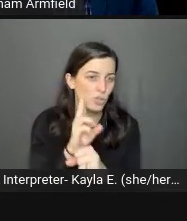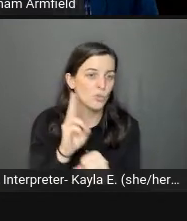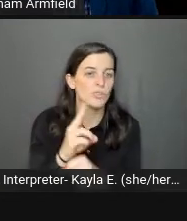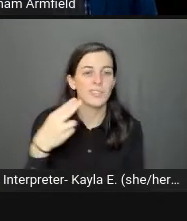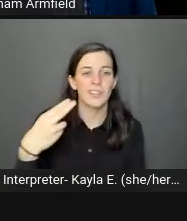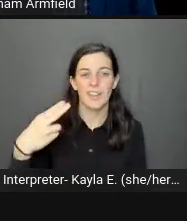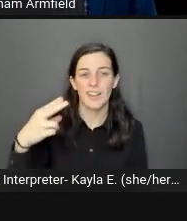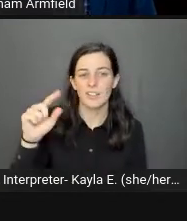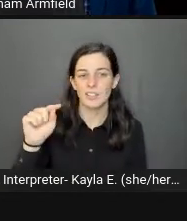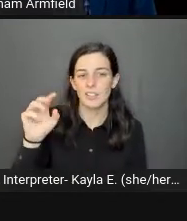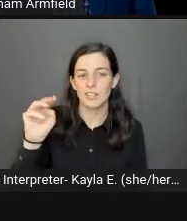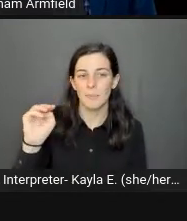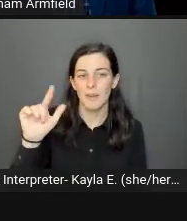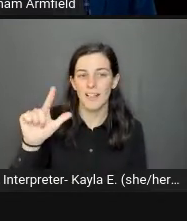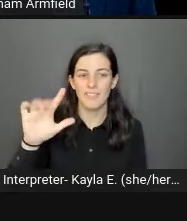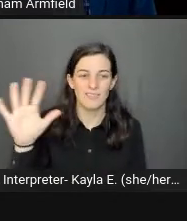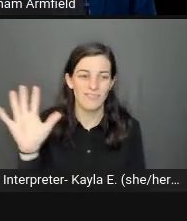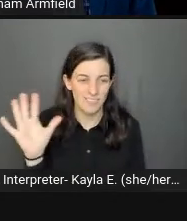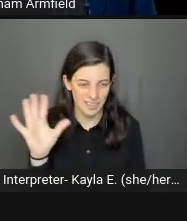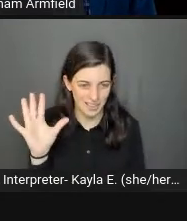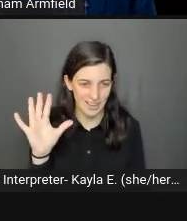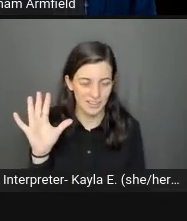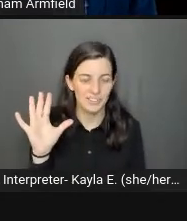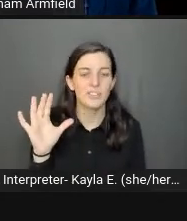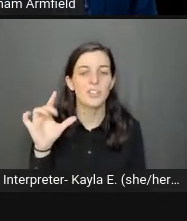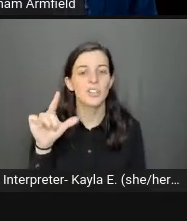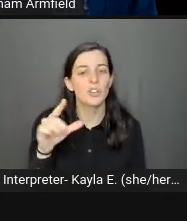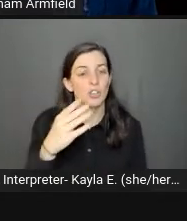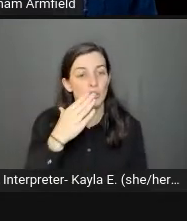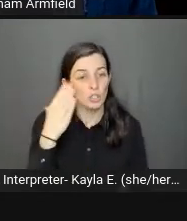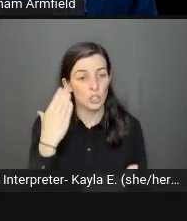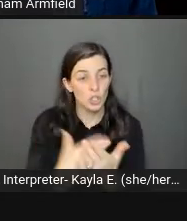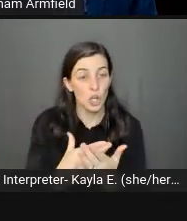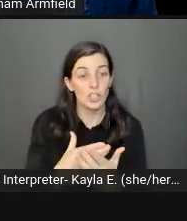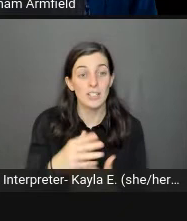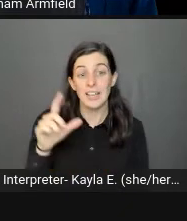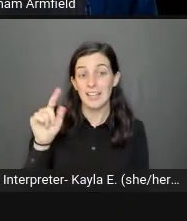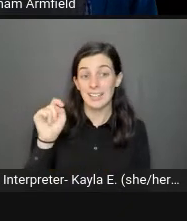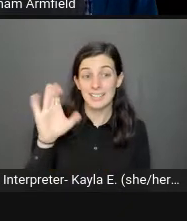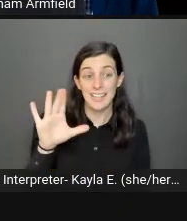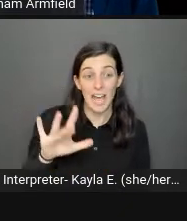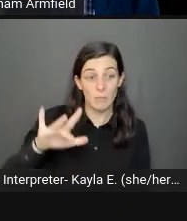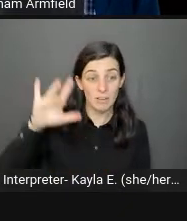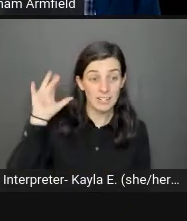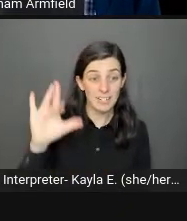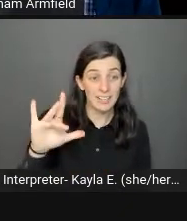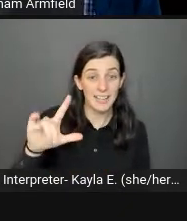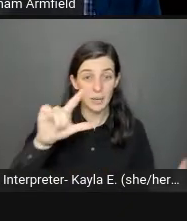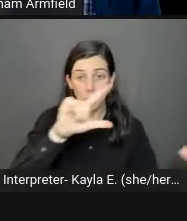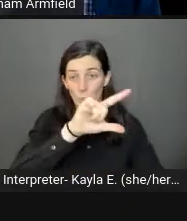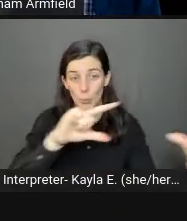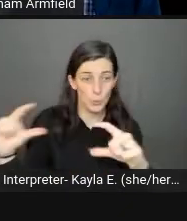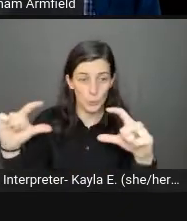and details elements and that's good. If I tab to them, most very clear keyboard focus indication